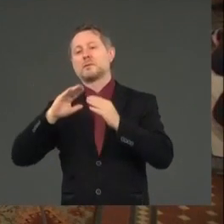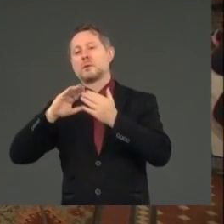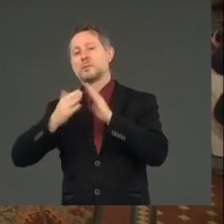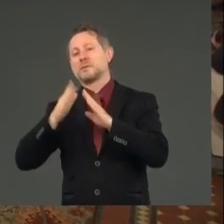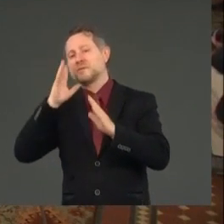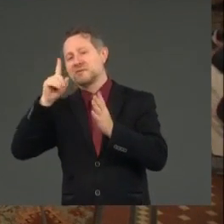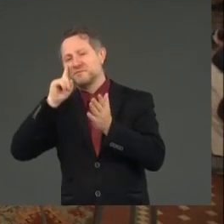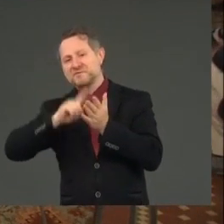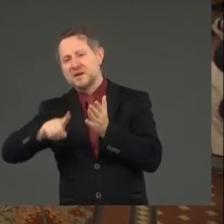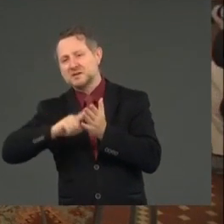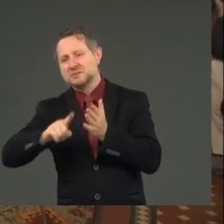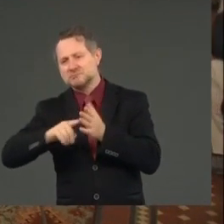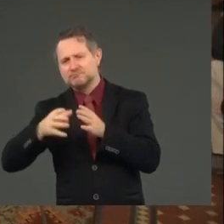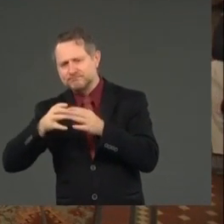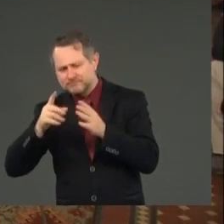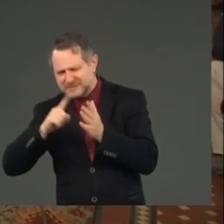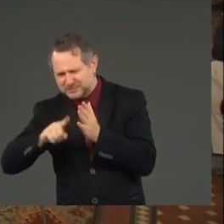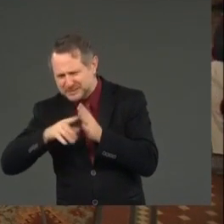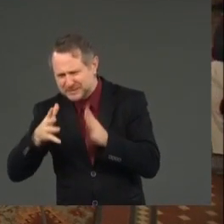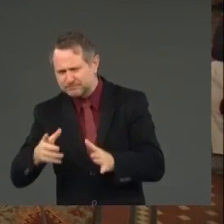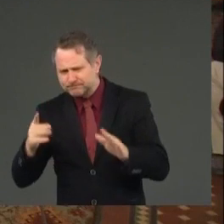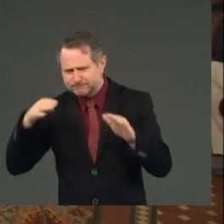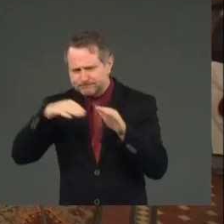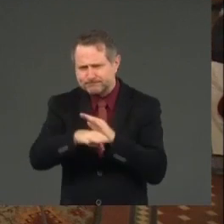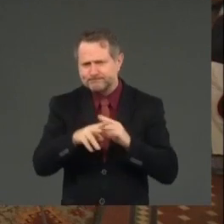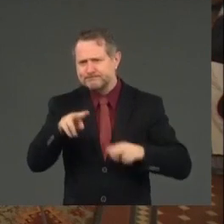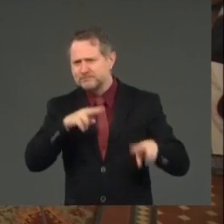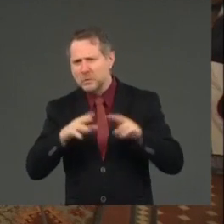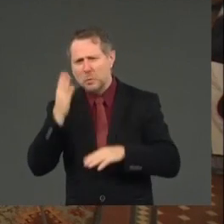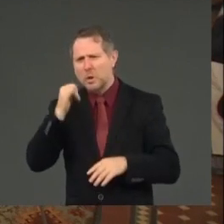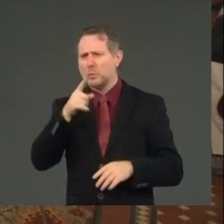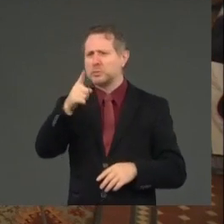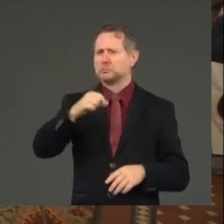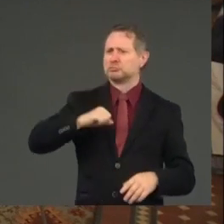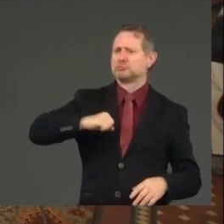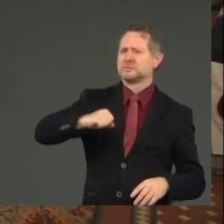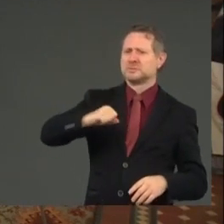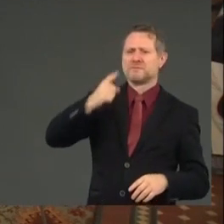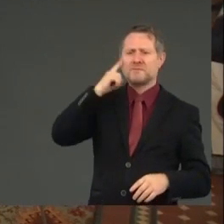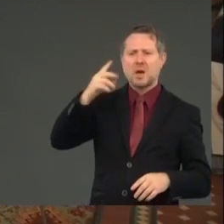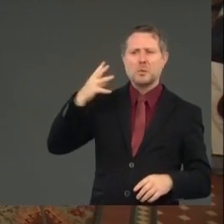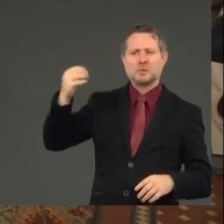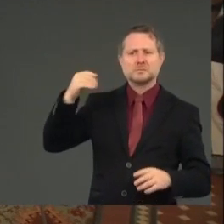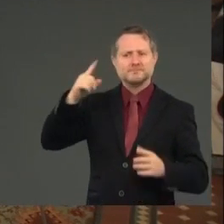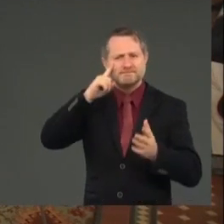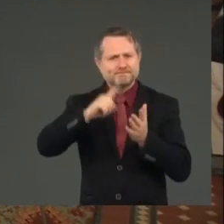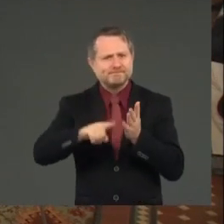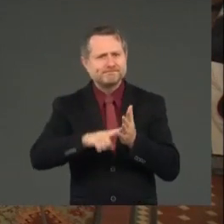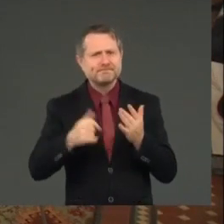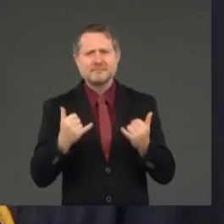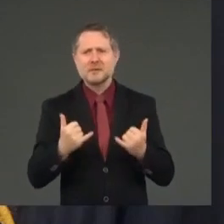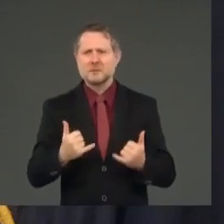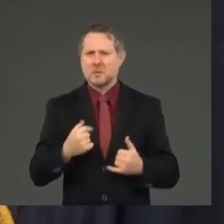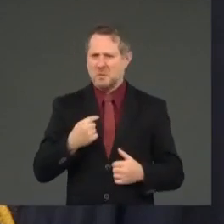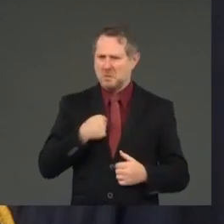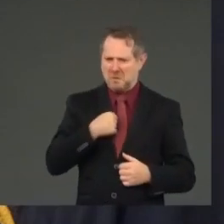Reporter: SO IN THE PAST YOU'VE USED OUTSIDE ENTITIES TO INVESTIGATE THINGS WHEN YOU WERE ATTORNEY GENERAL, YOU CONVENED